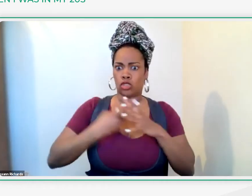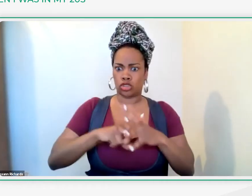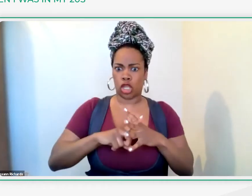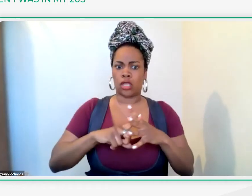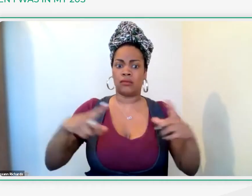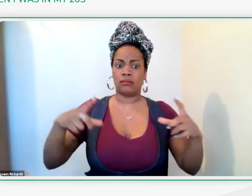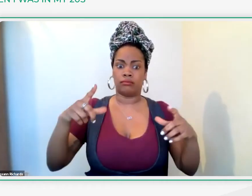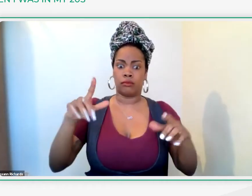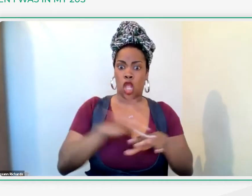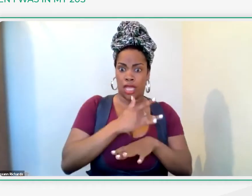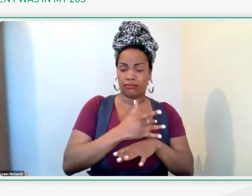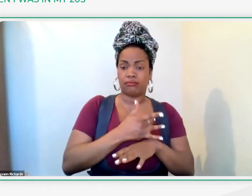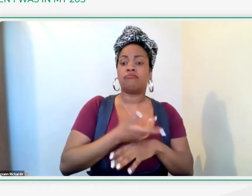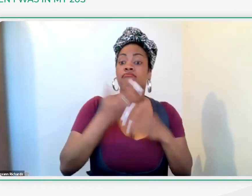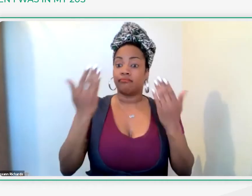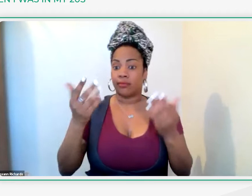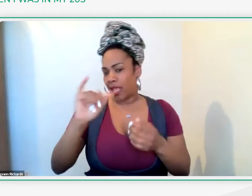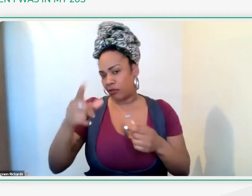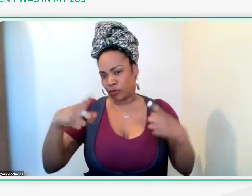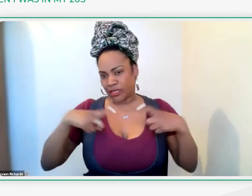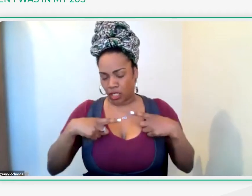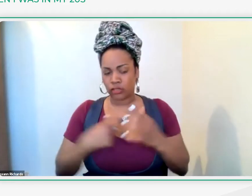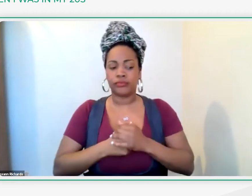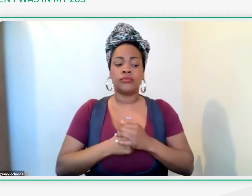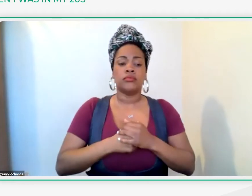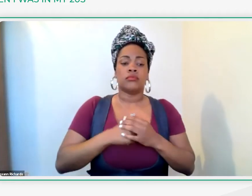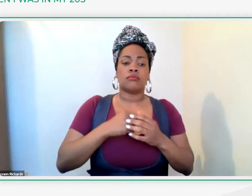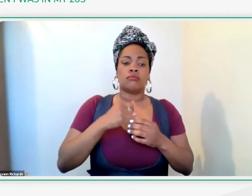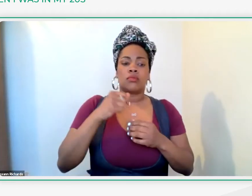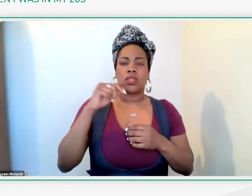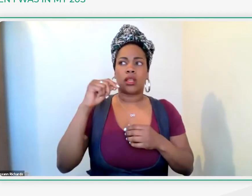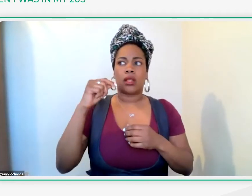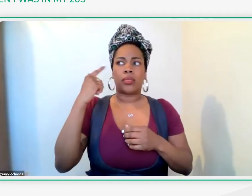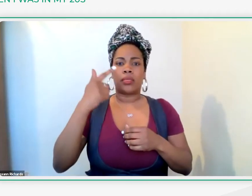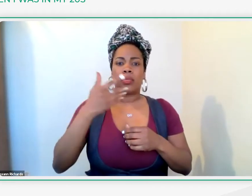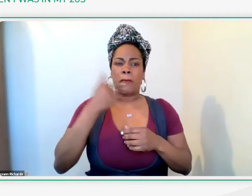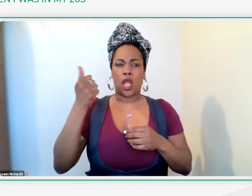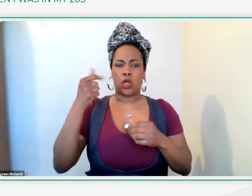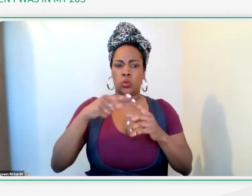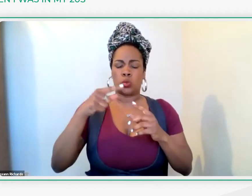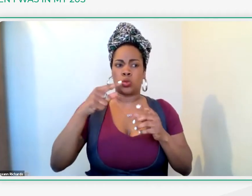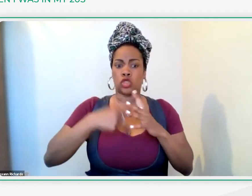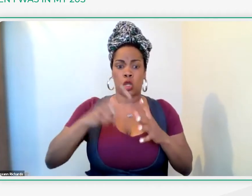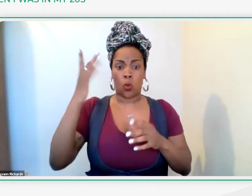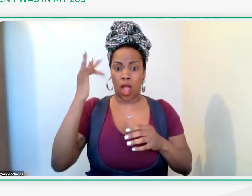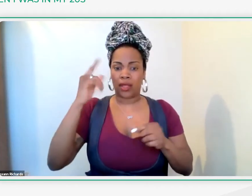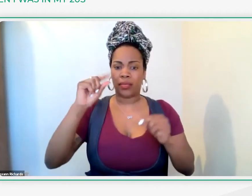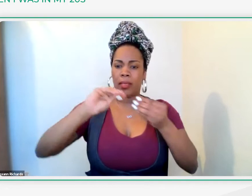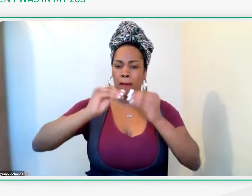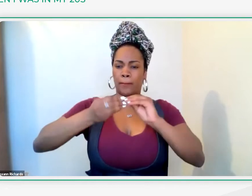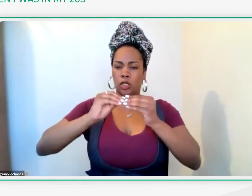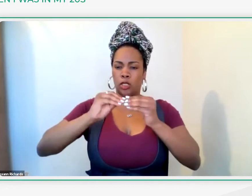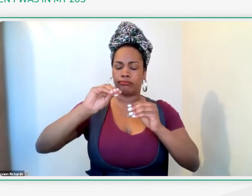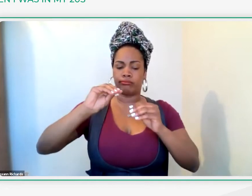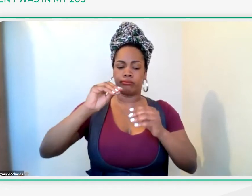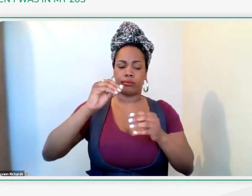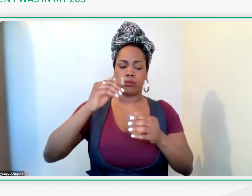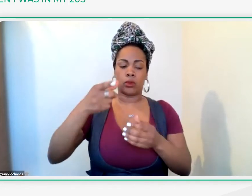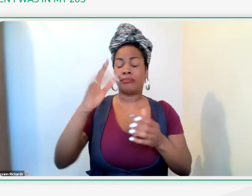So, some people want to start investing early, like in retirement, for example.